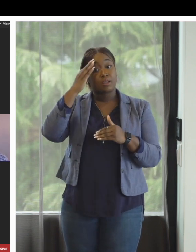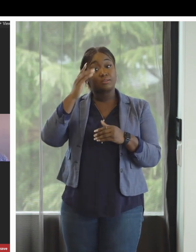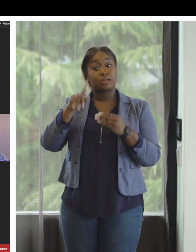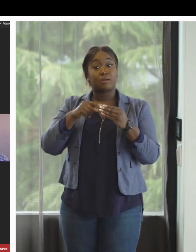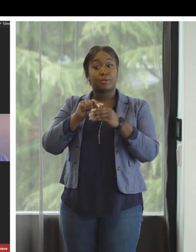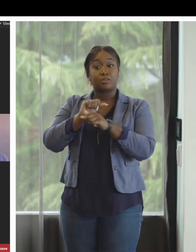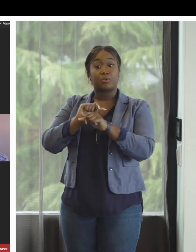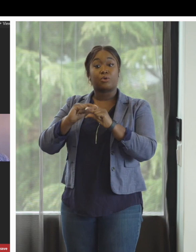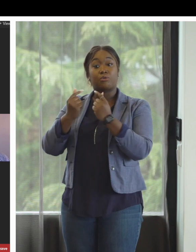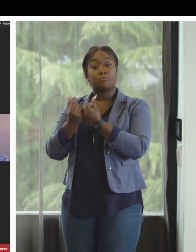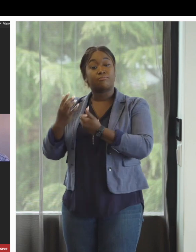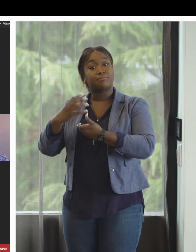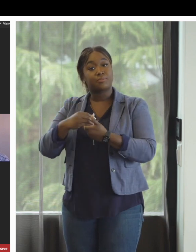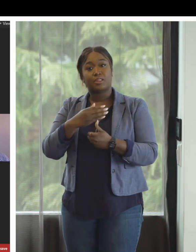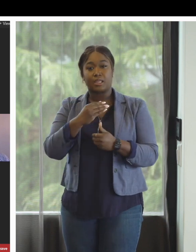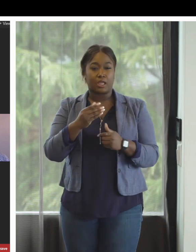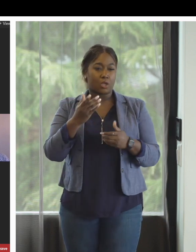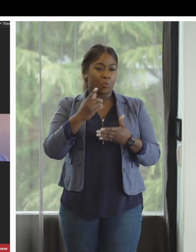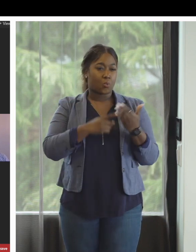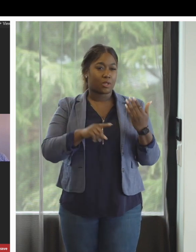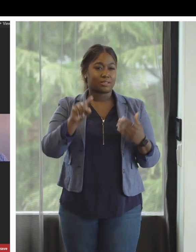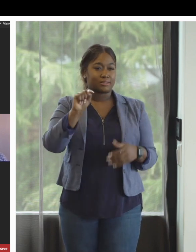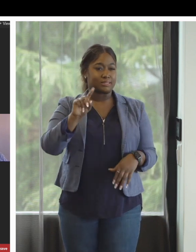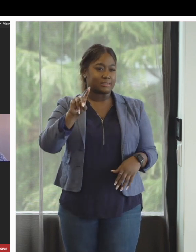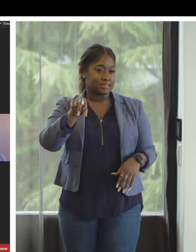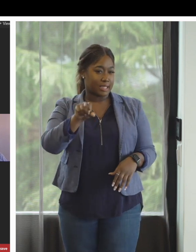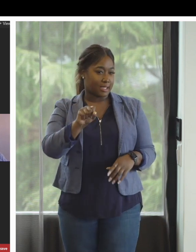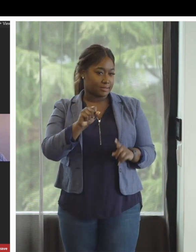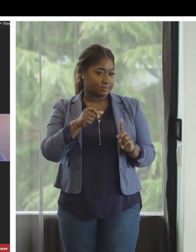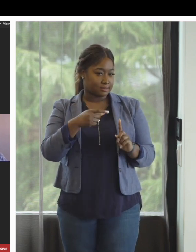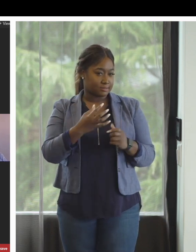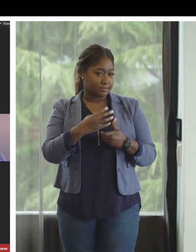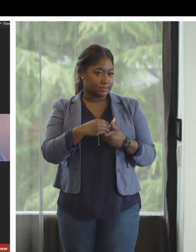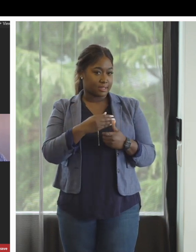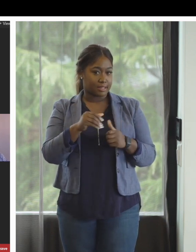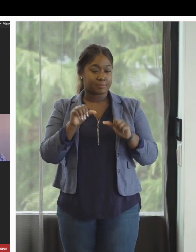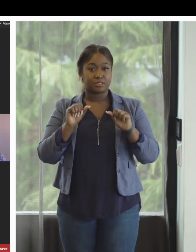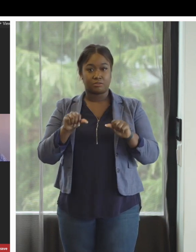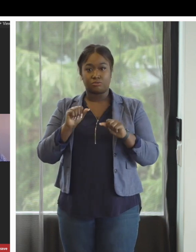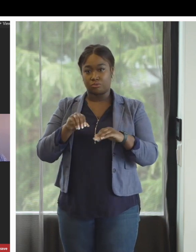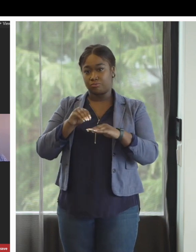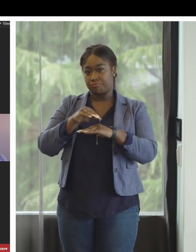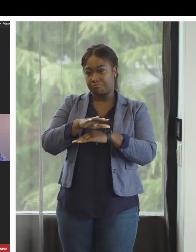what the T D S is and it's potential implications. I